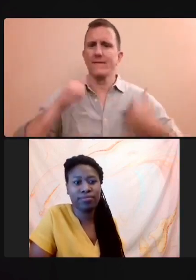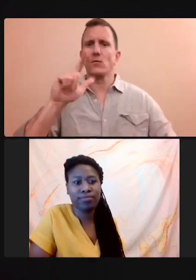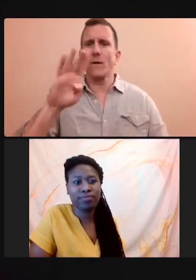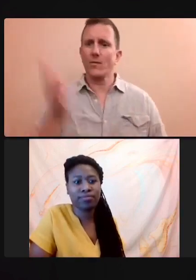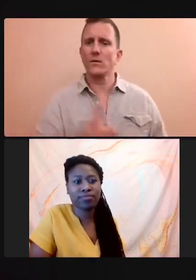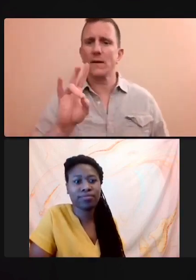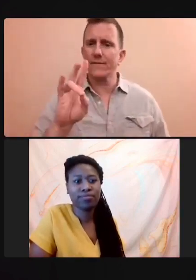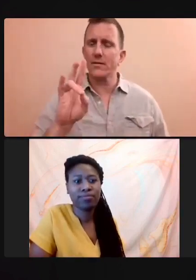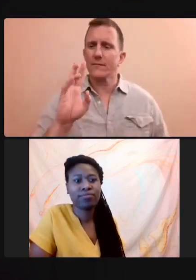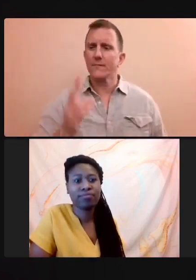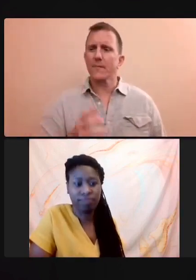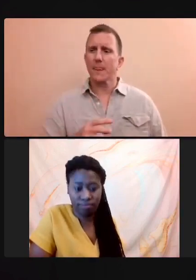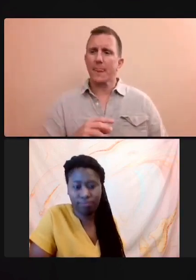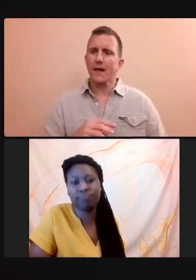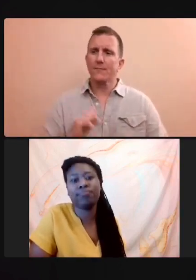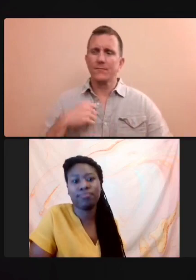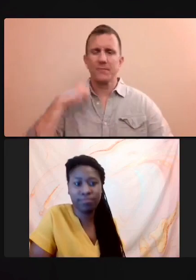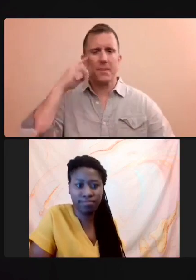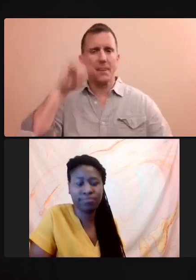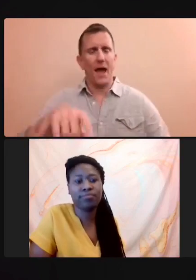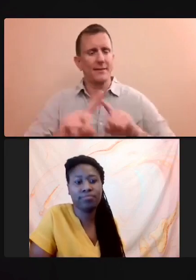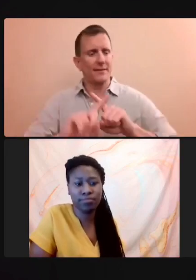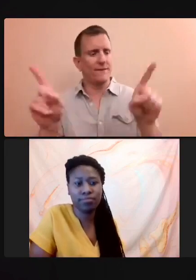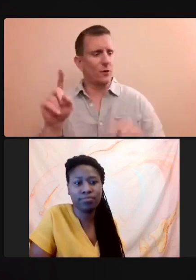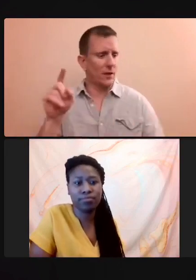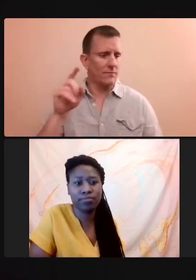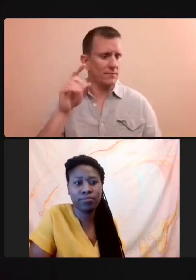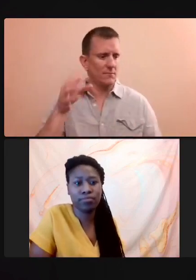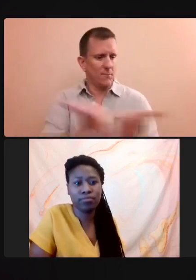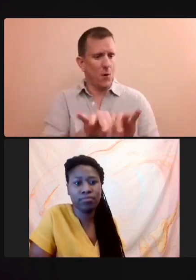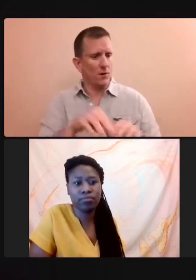I grew up not using sign language until I was a teenager,